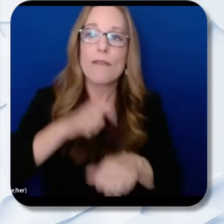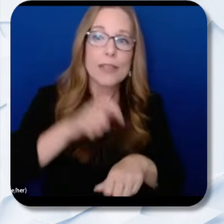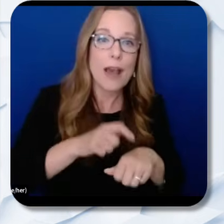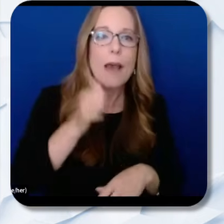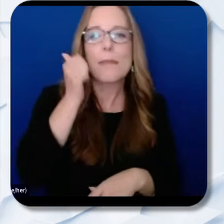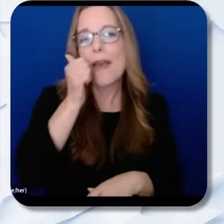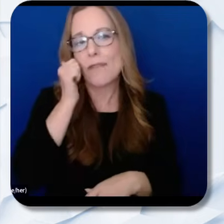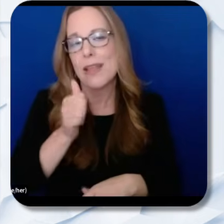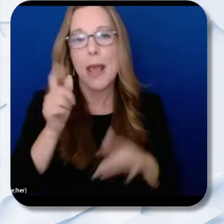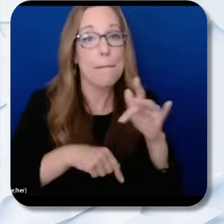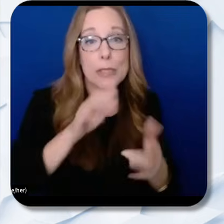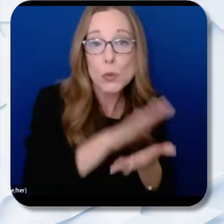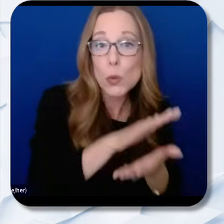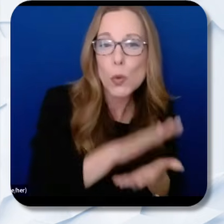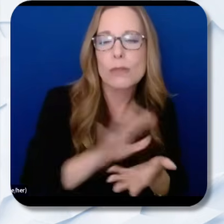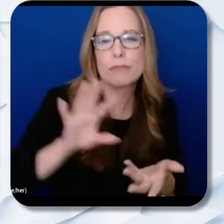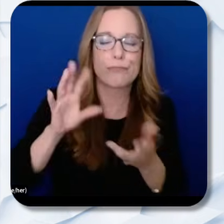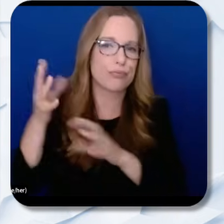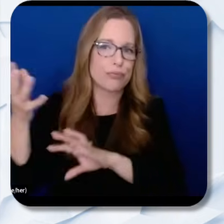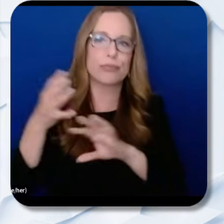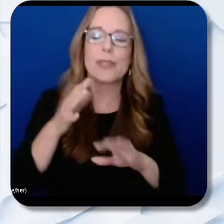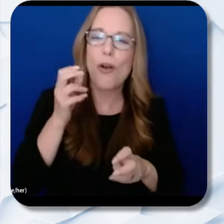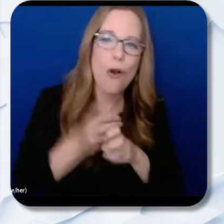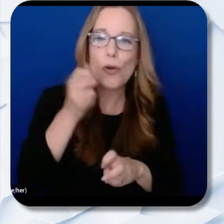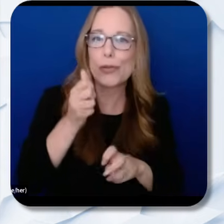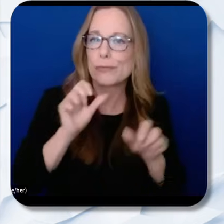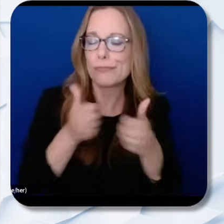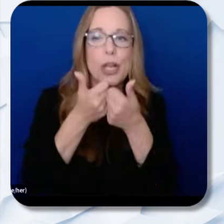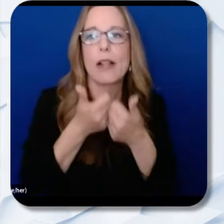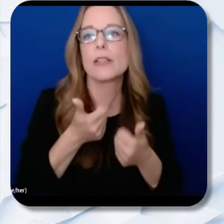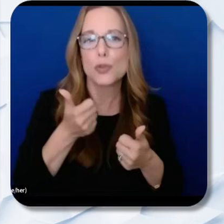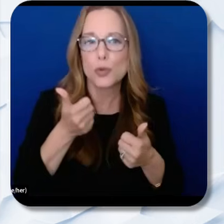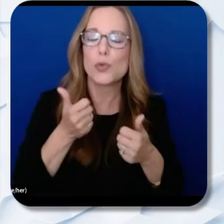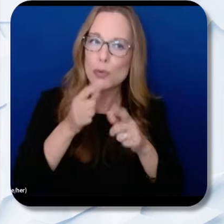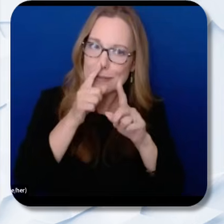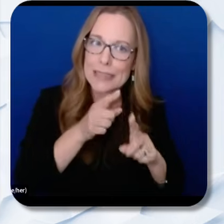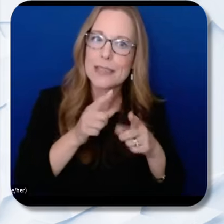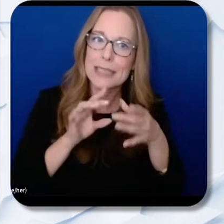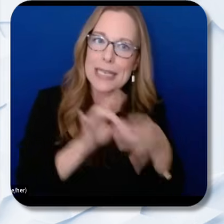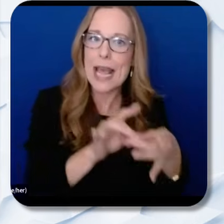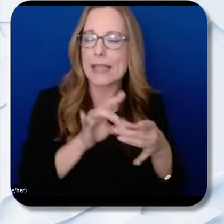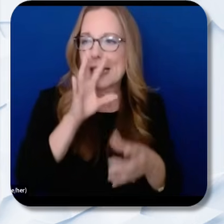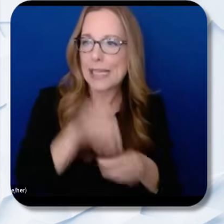One of the biggest misconceptions is that homelessness is, is, is not always visible.